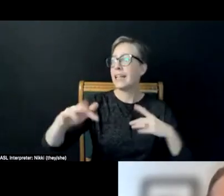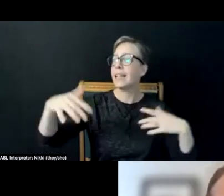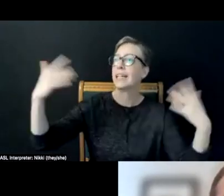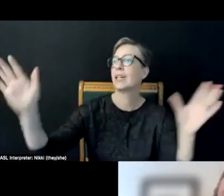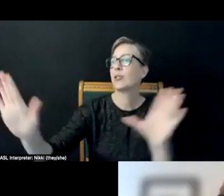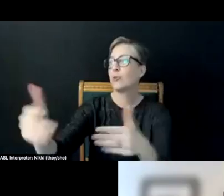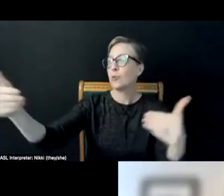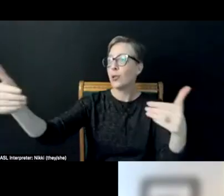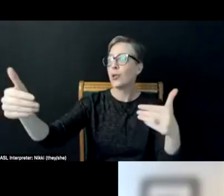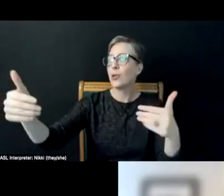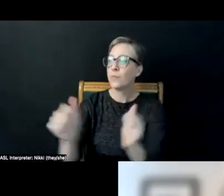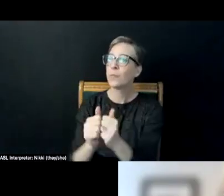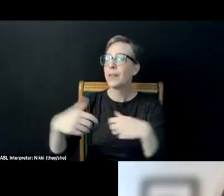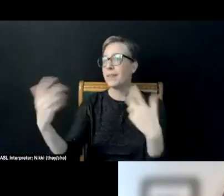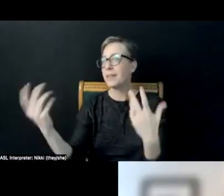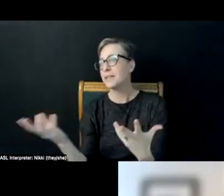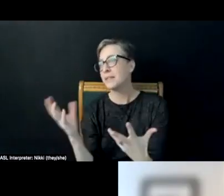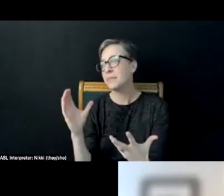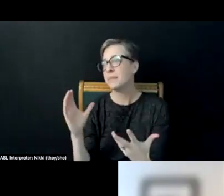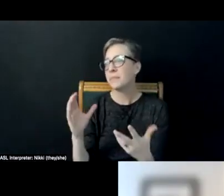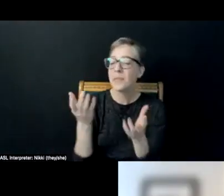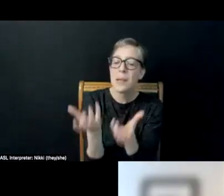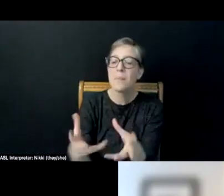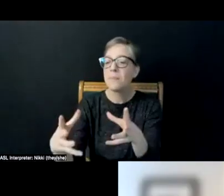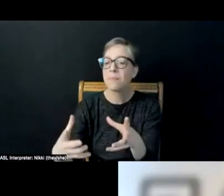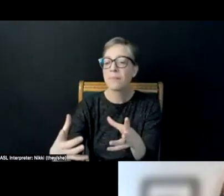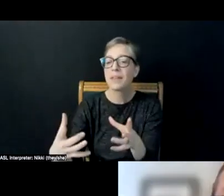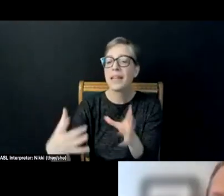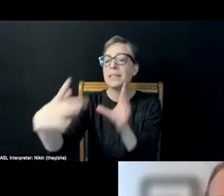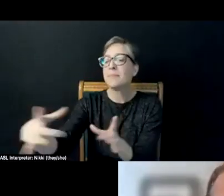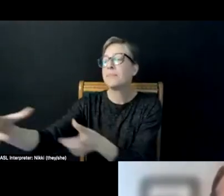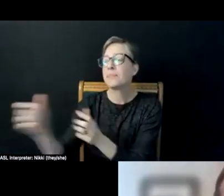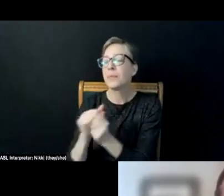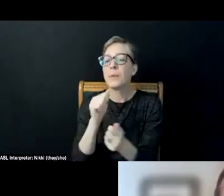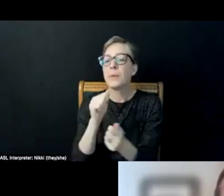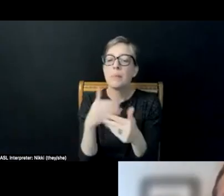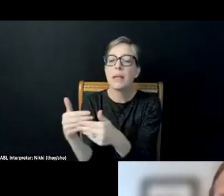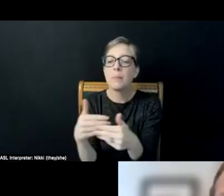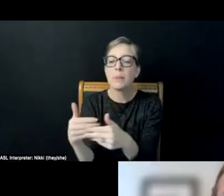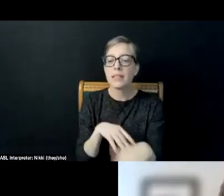clear bassinets, and motherly women tending to the children there.